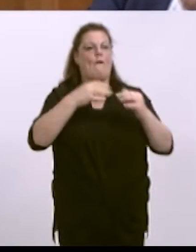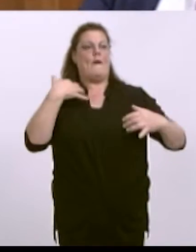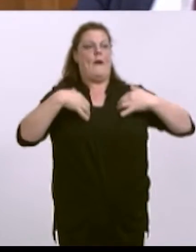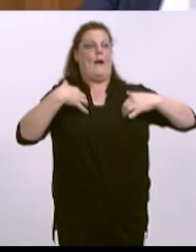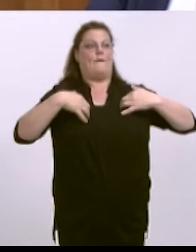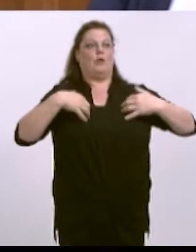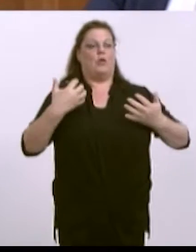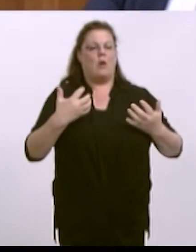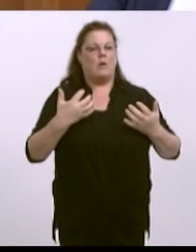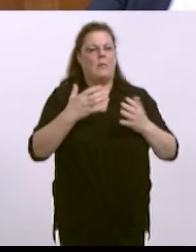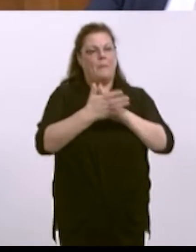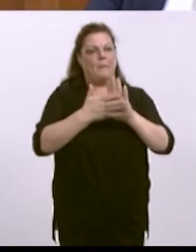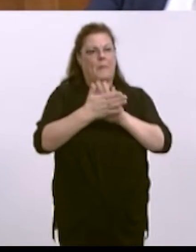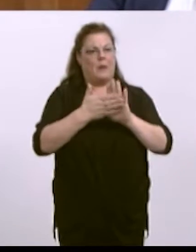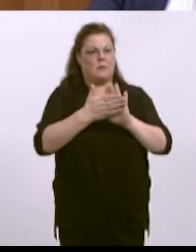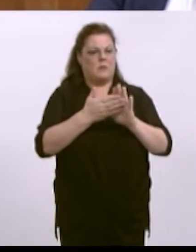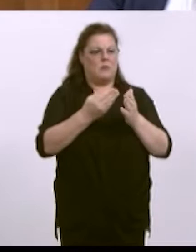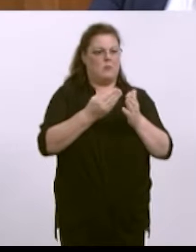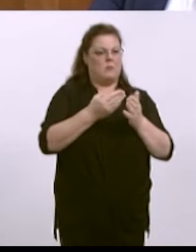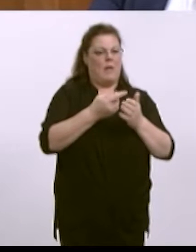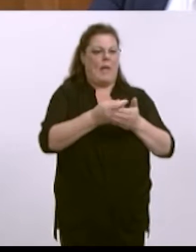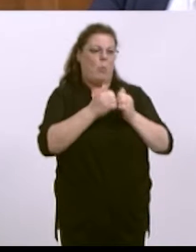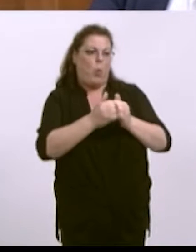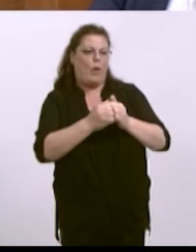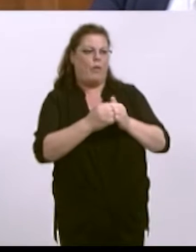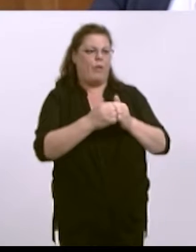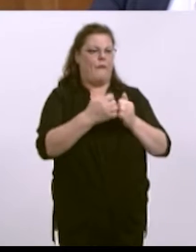that the sector is worth £481 million to the Welsh economy, and of course, the north